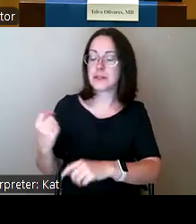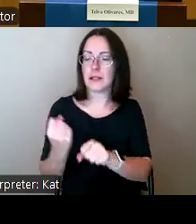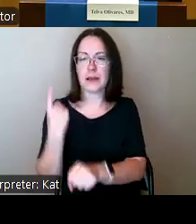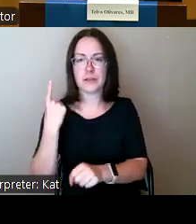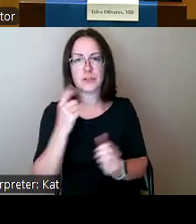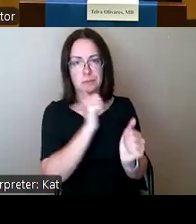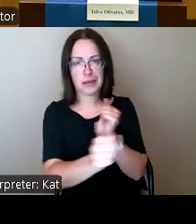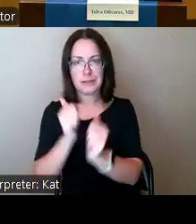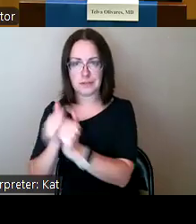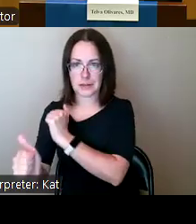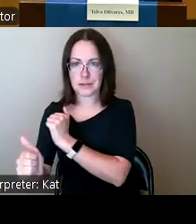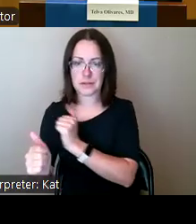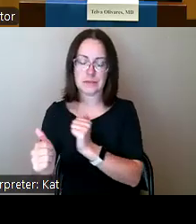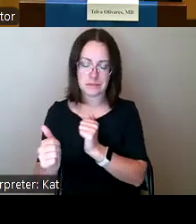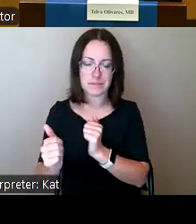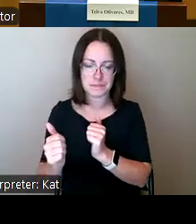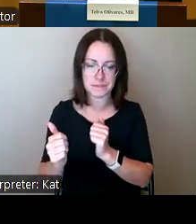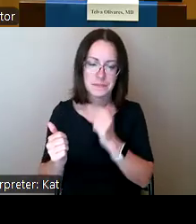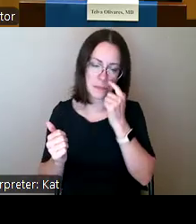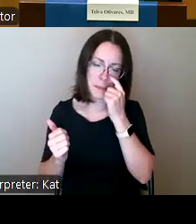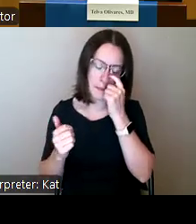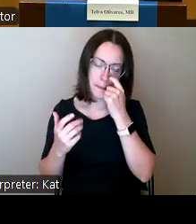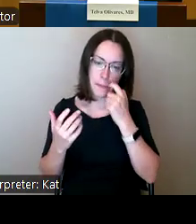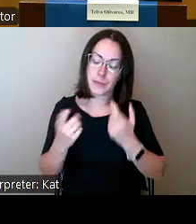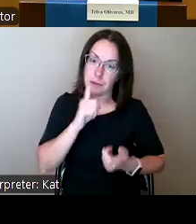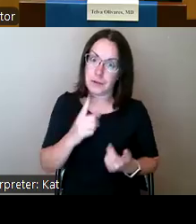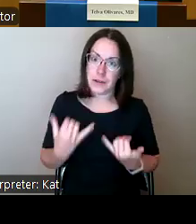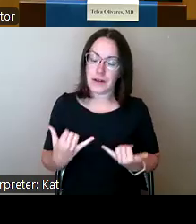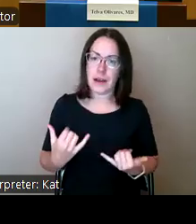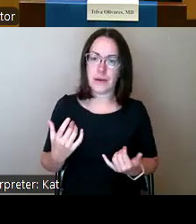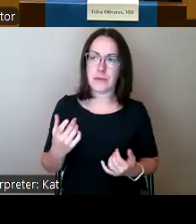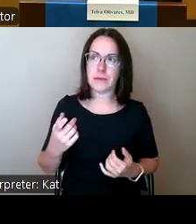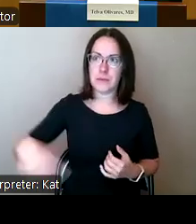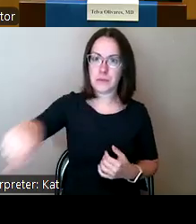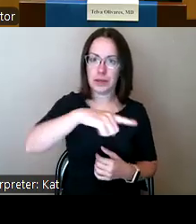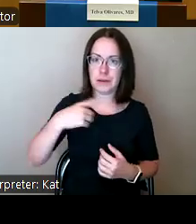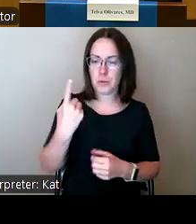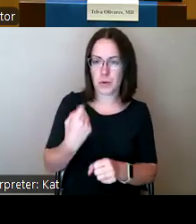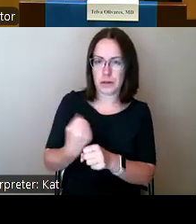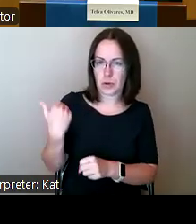And one year ago now, in fact, we were all getting together, George and I and many others to talk